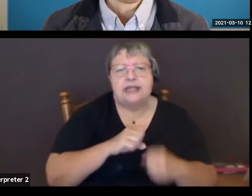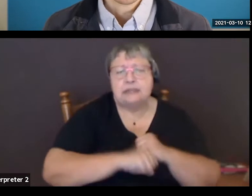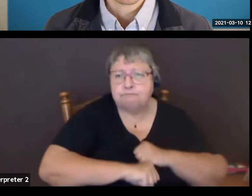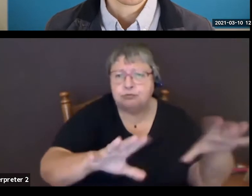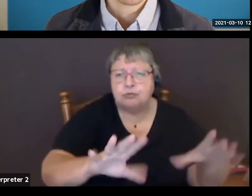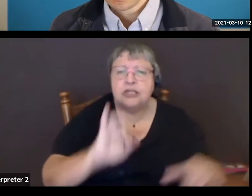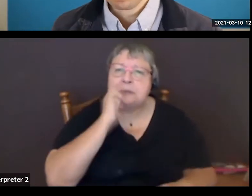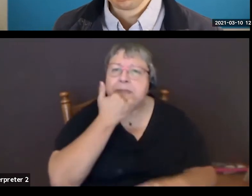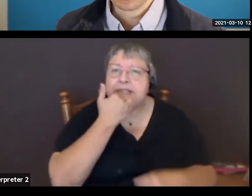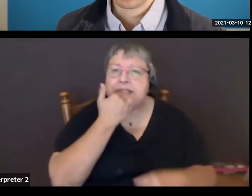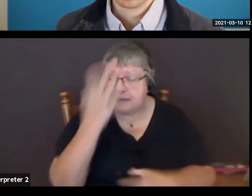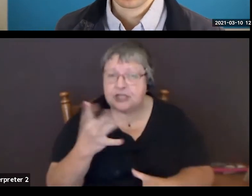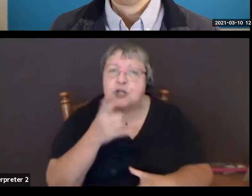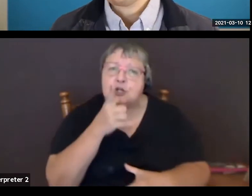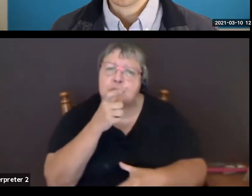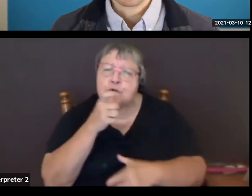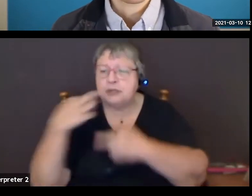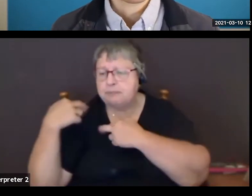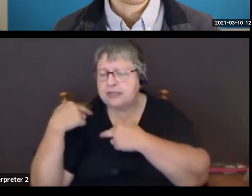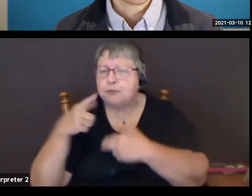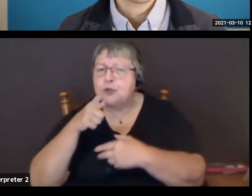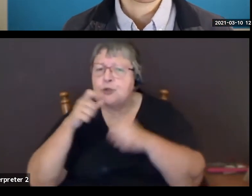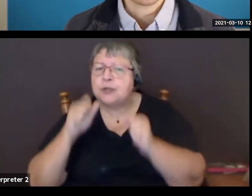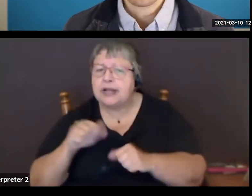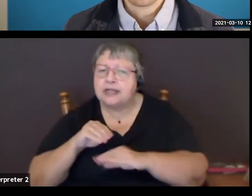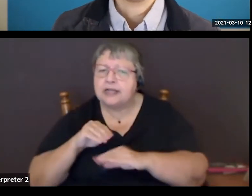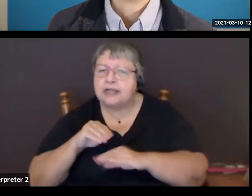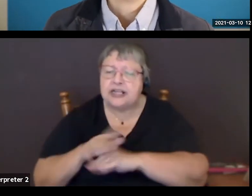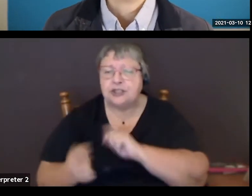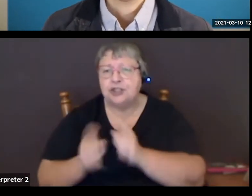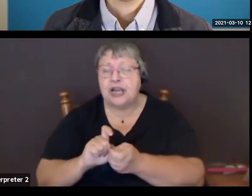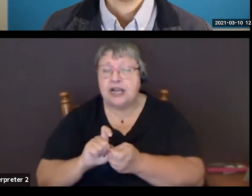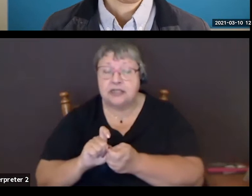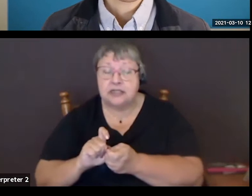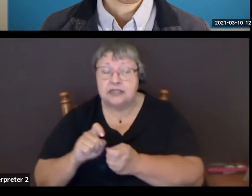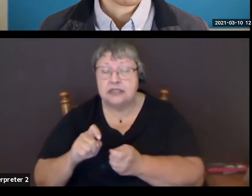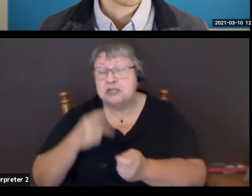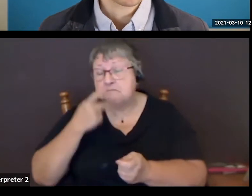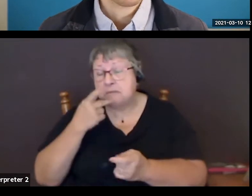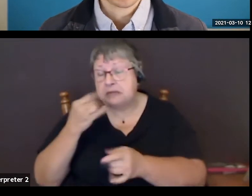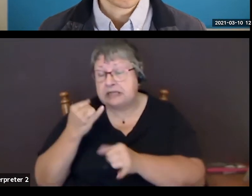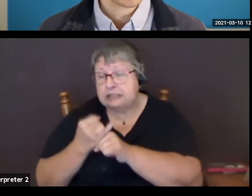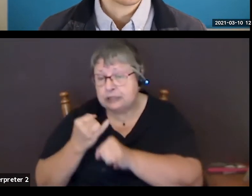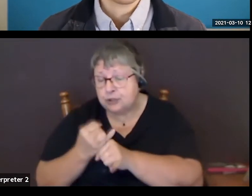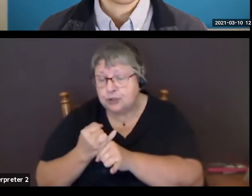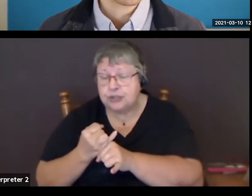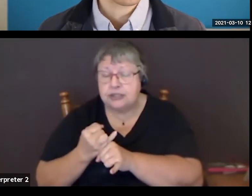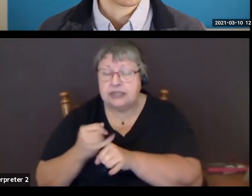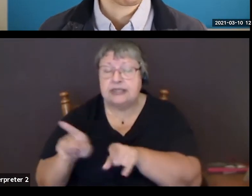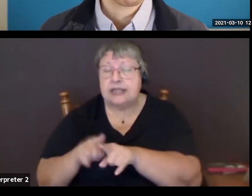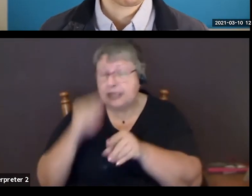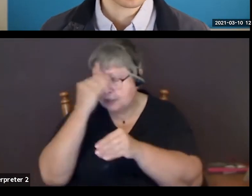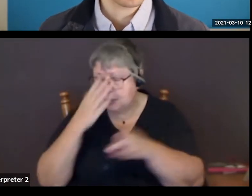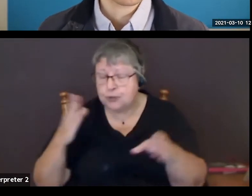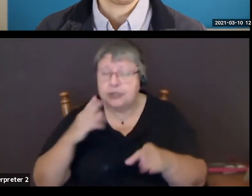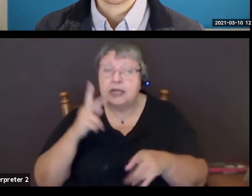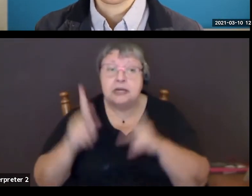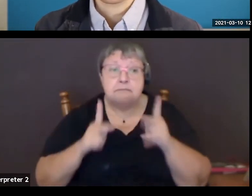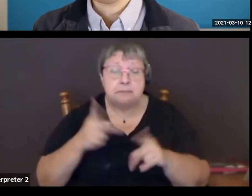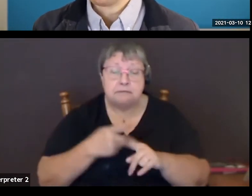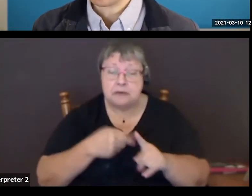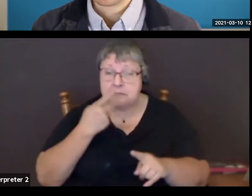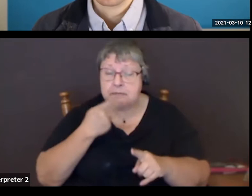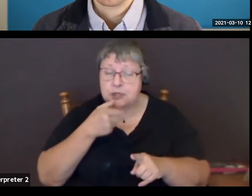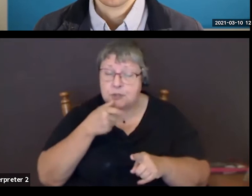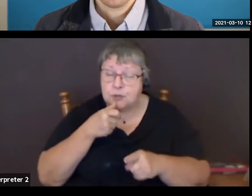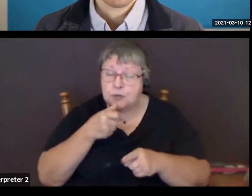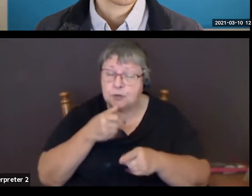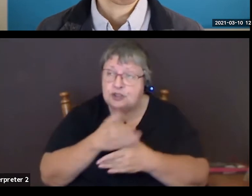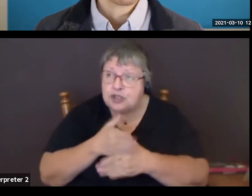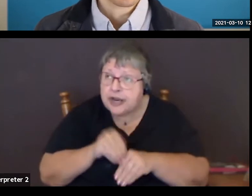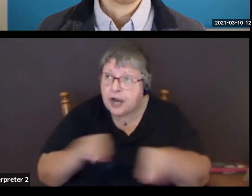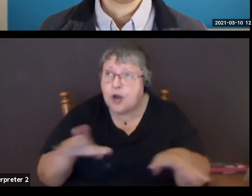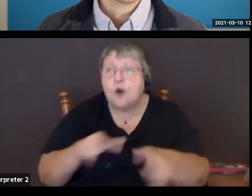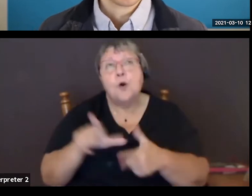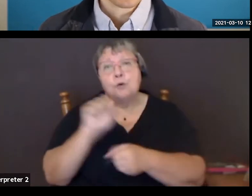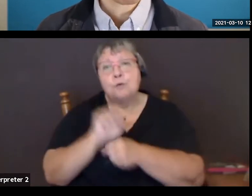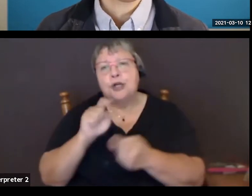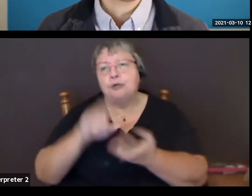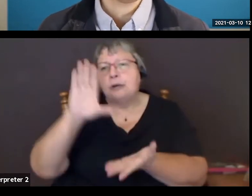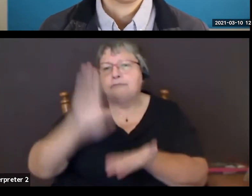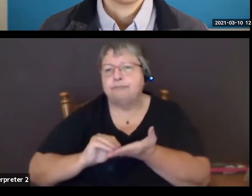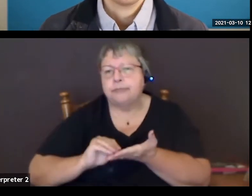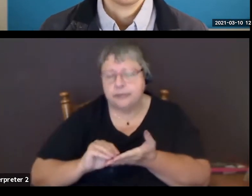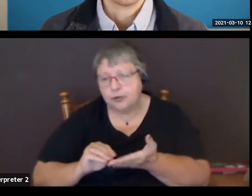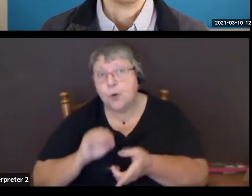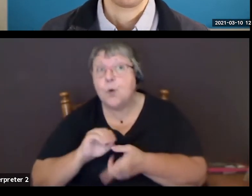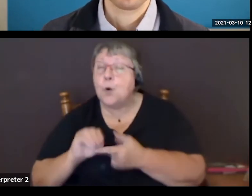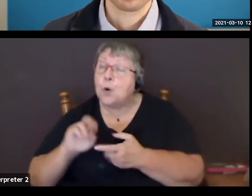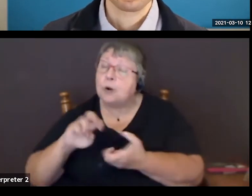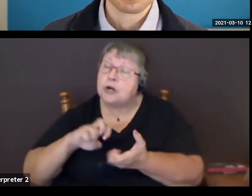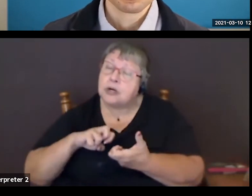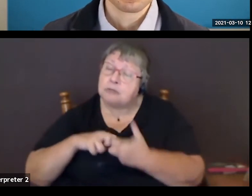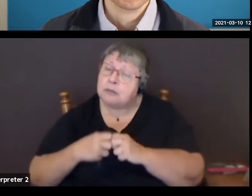Is it governments tech companies, public institutions like news publishers, members of the public who are engaged and sharing this content or working to debunk it or is the problem capitalism itself.